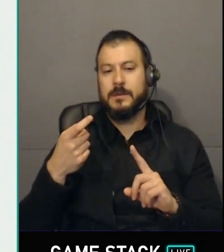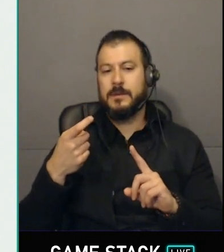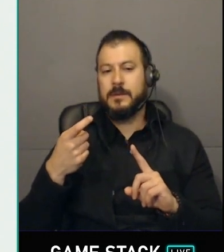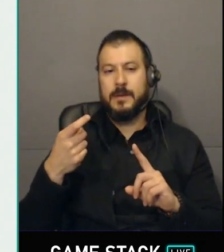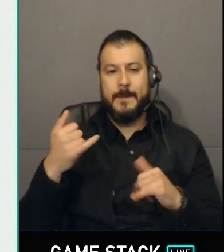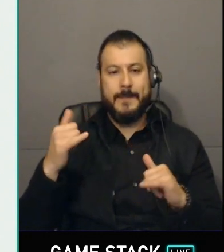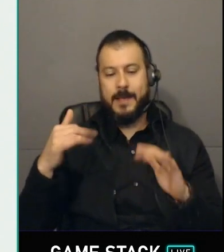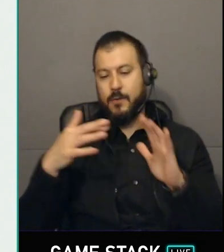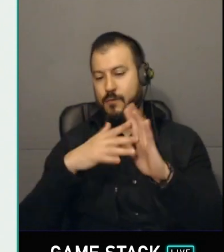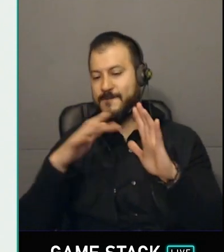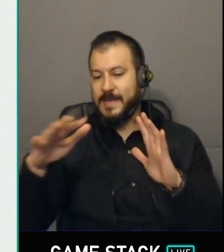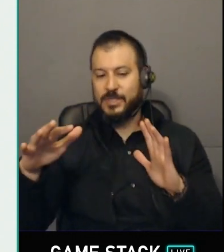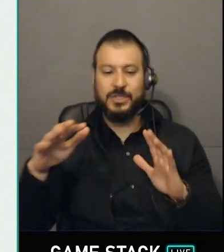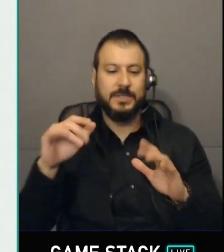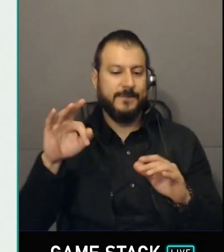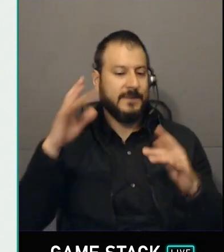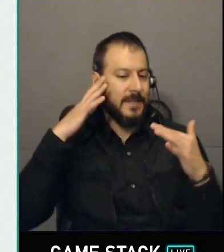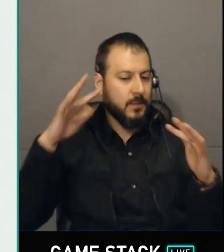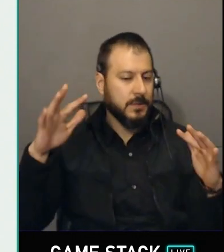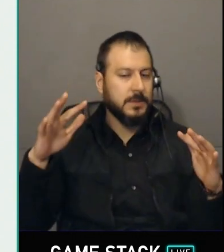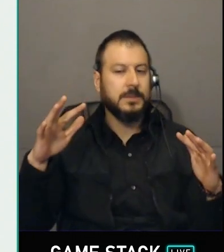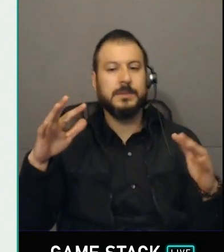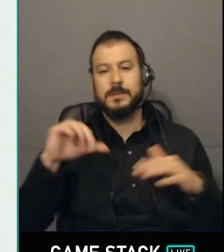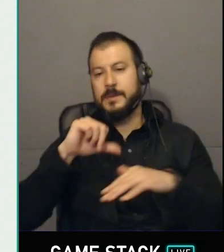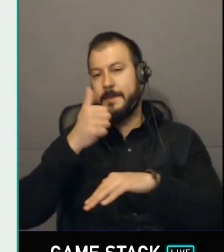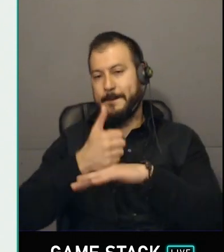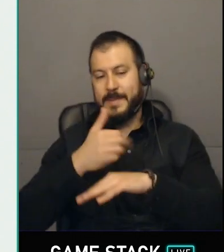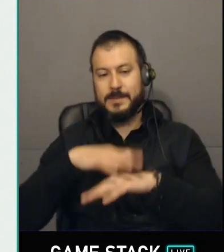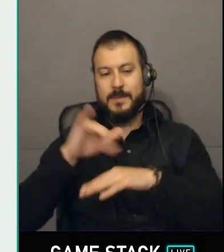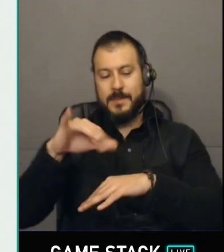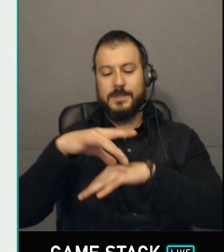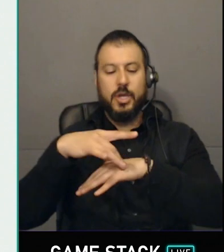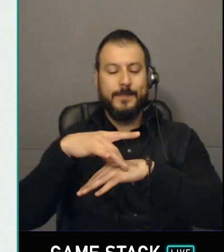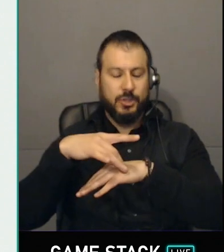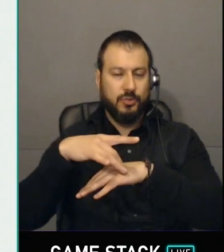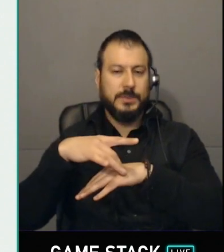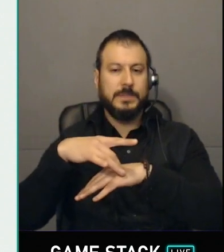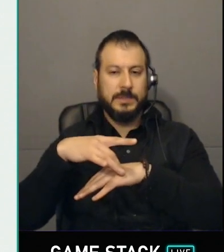of sounds based on that geometry that the game has fed to it.